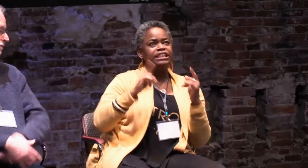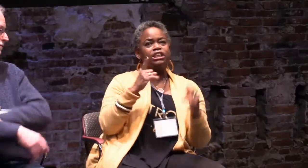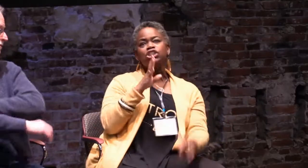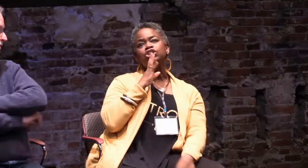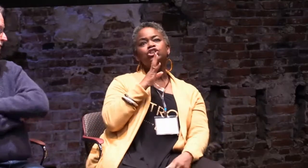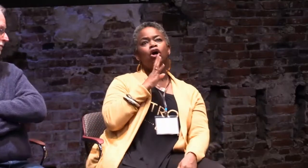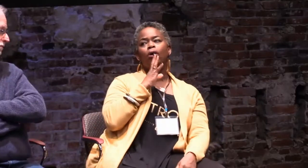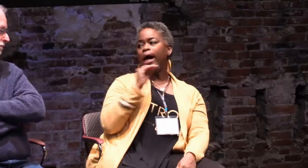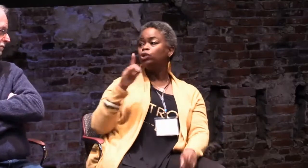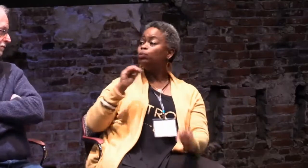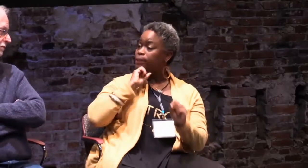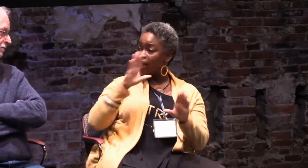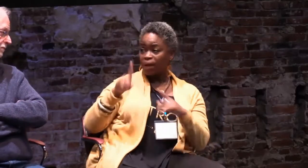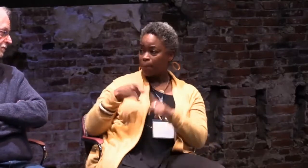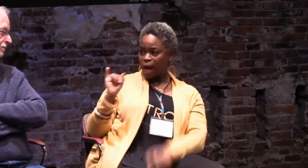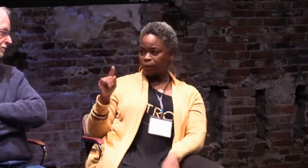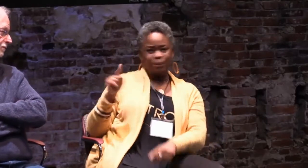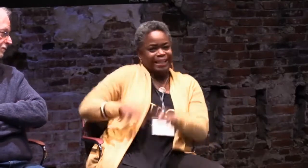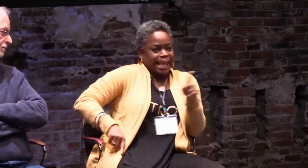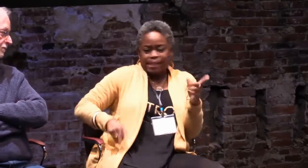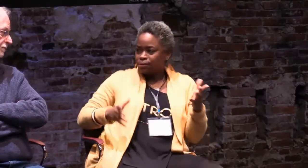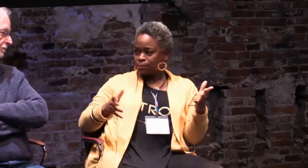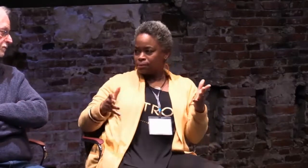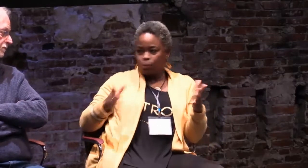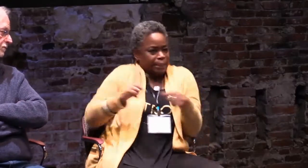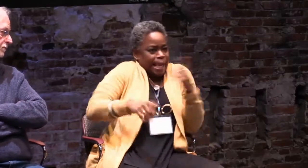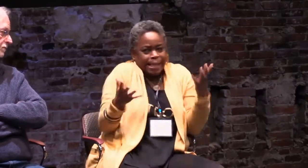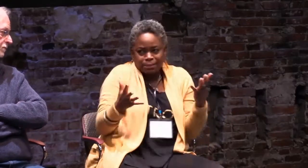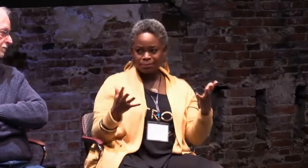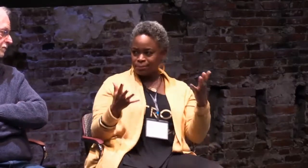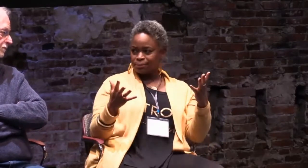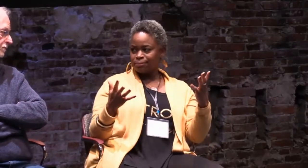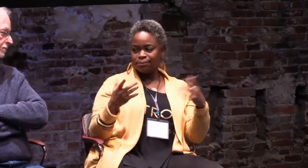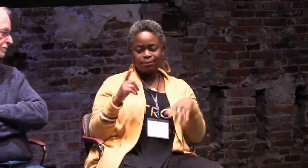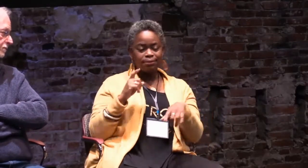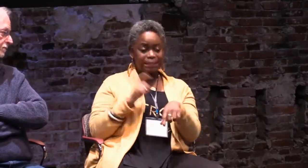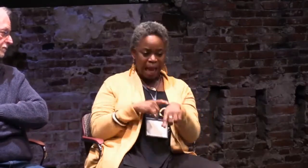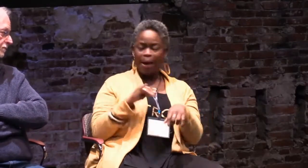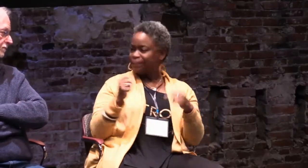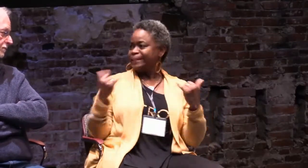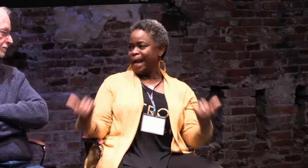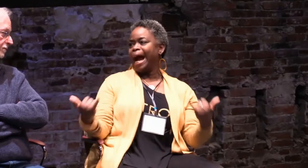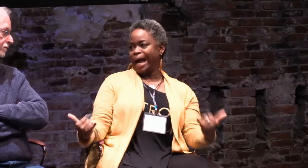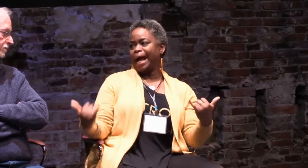but we literally have to start today. We cannot speak about it and do nothing with it.